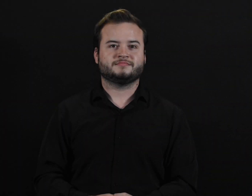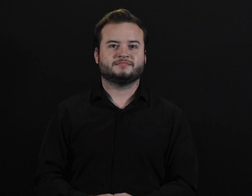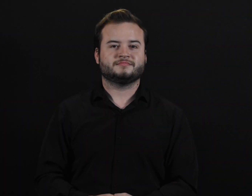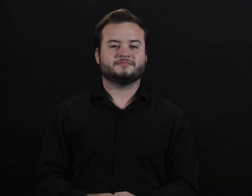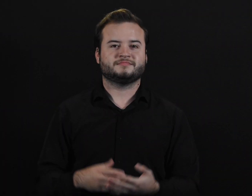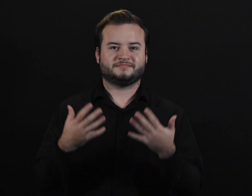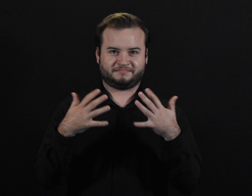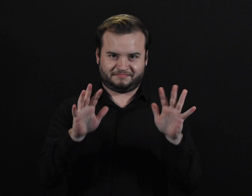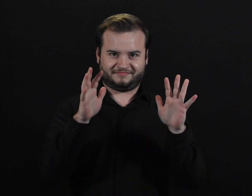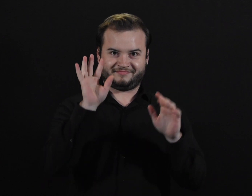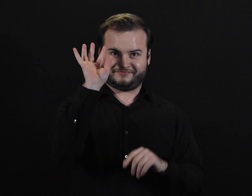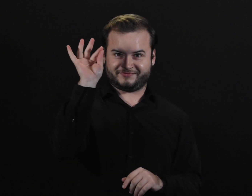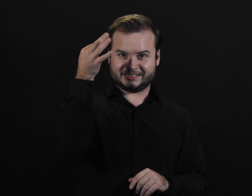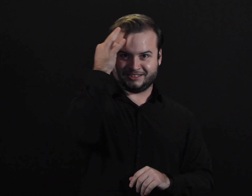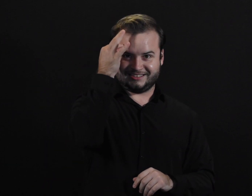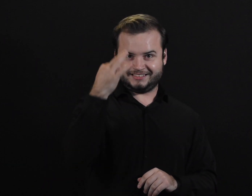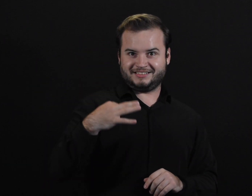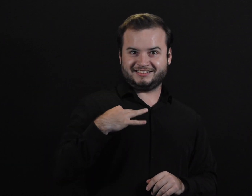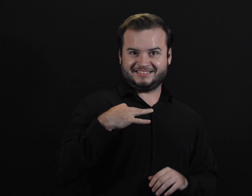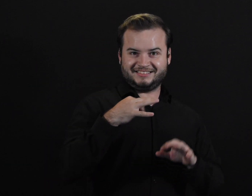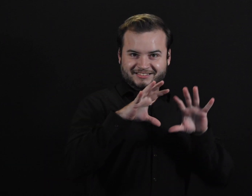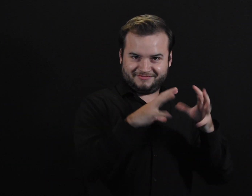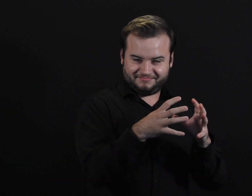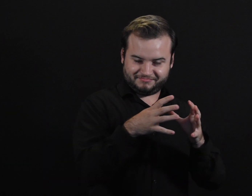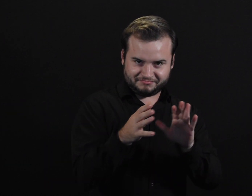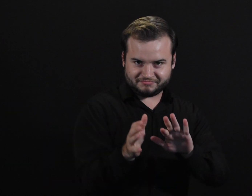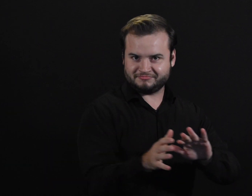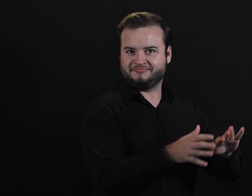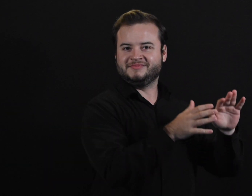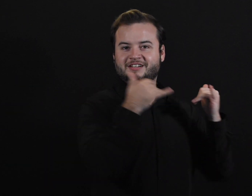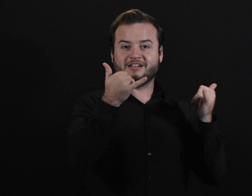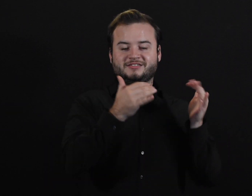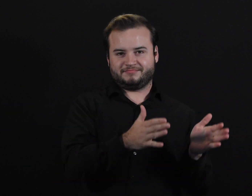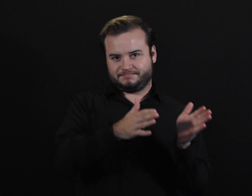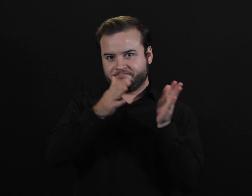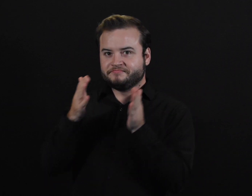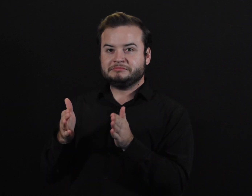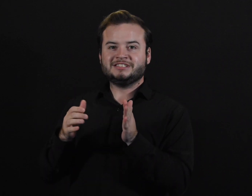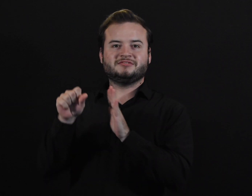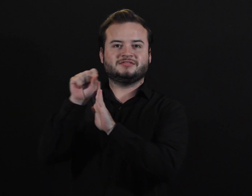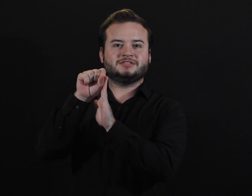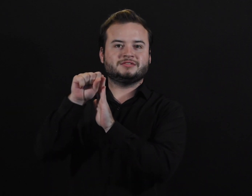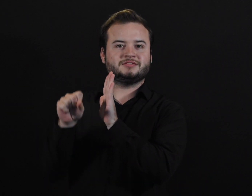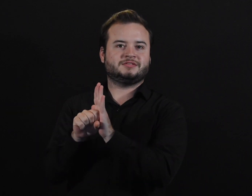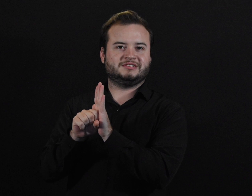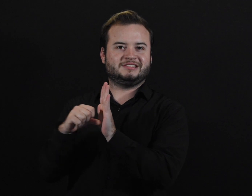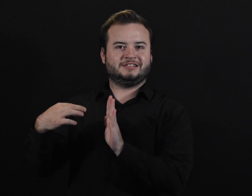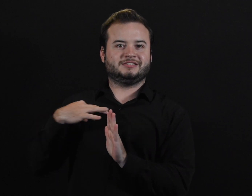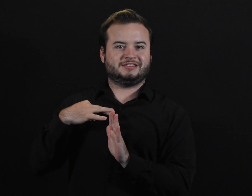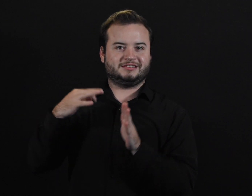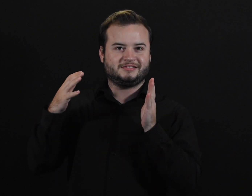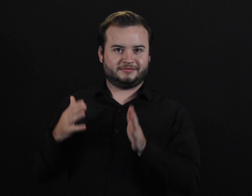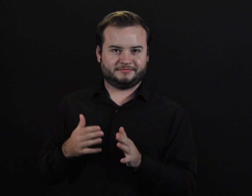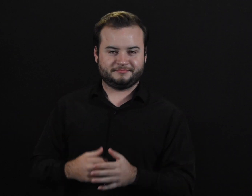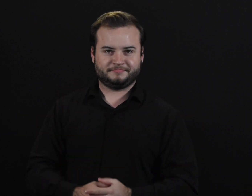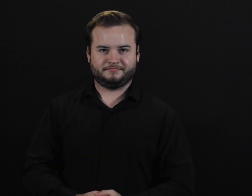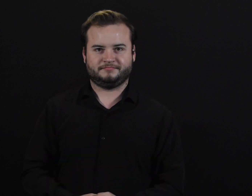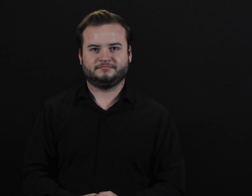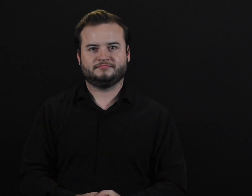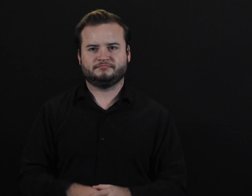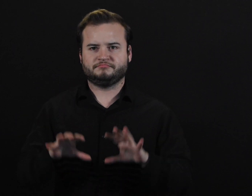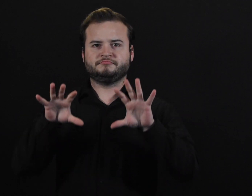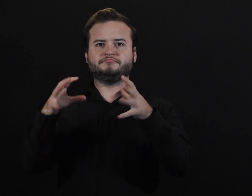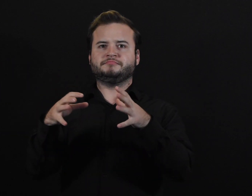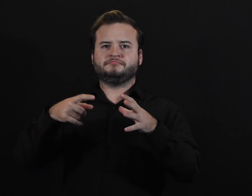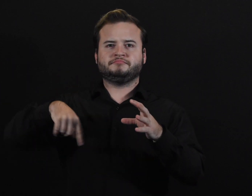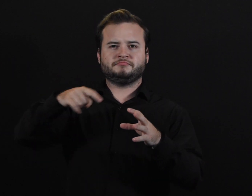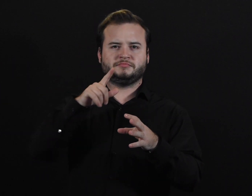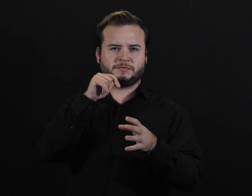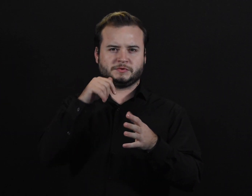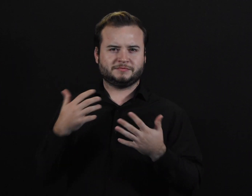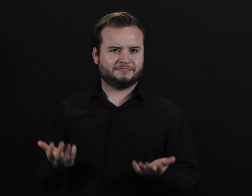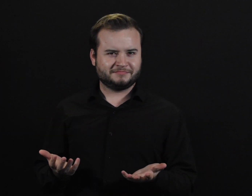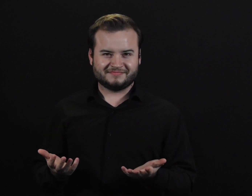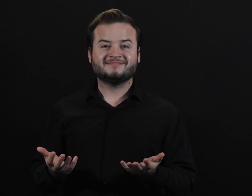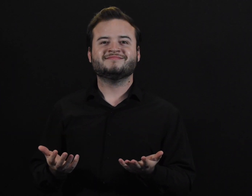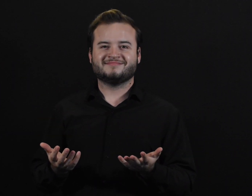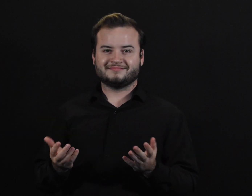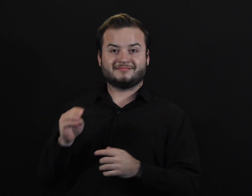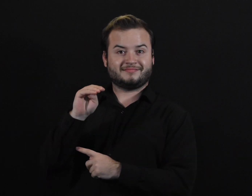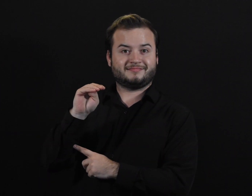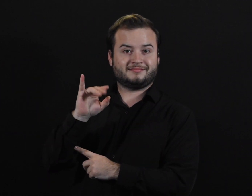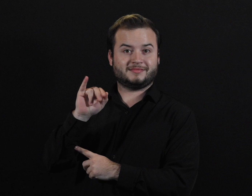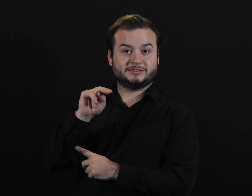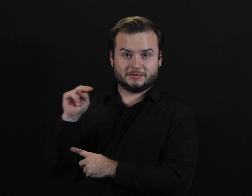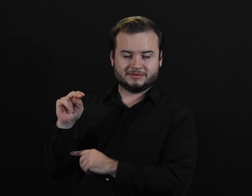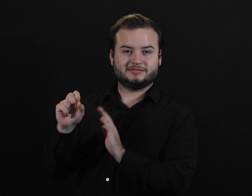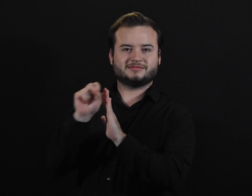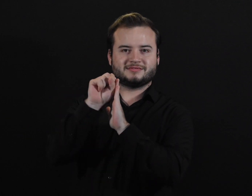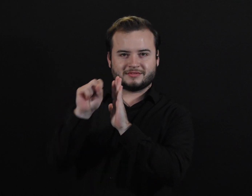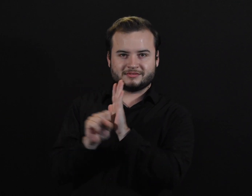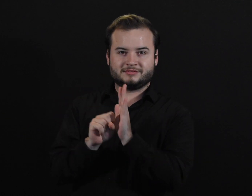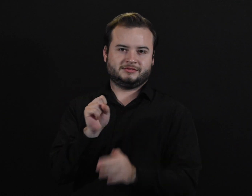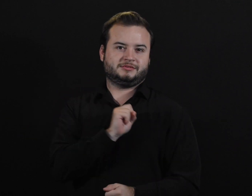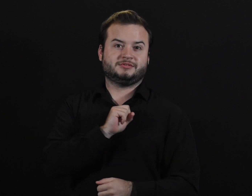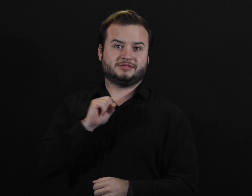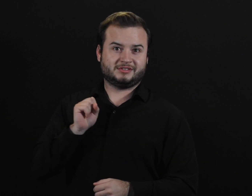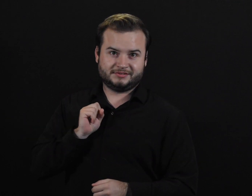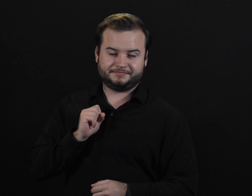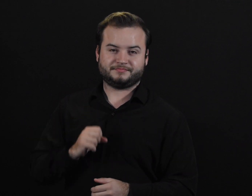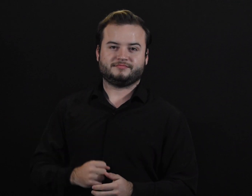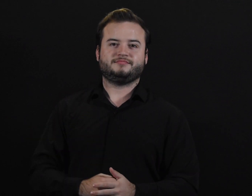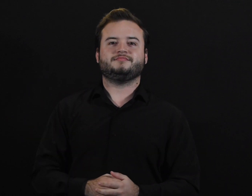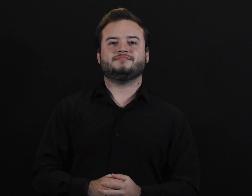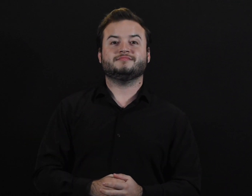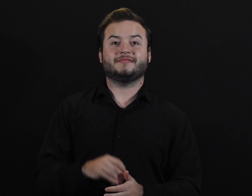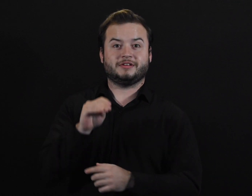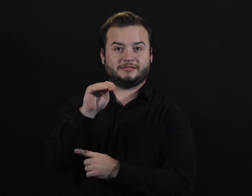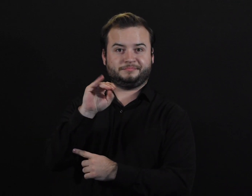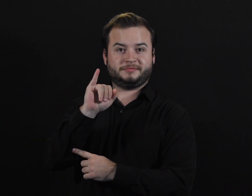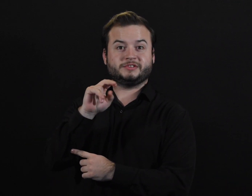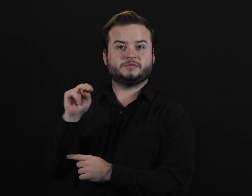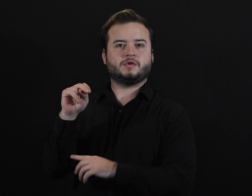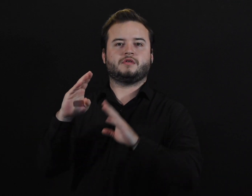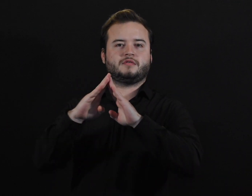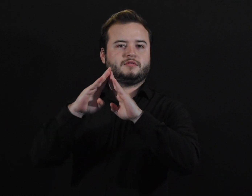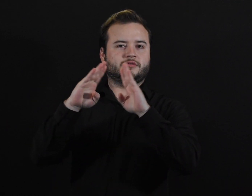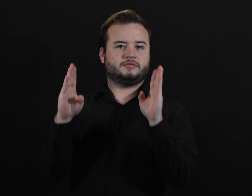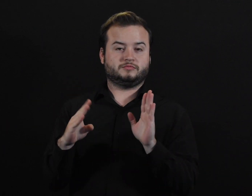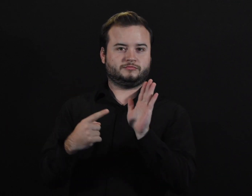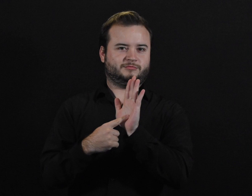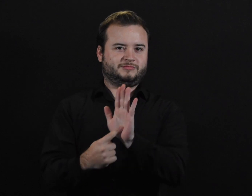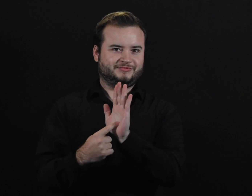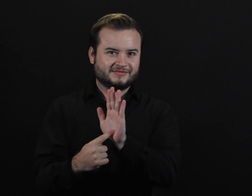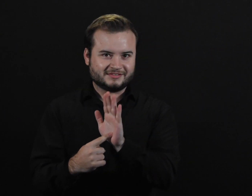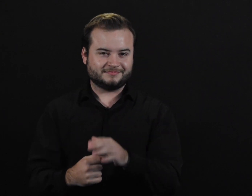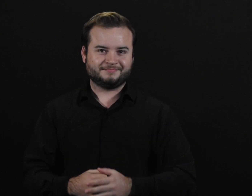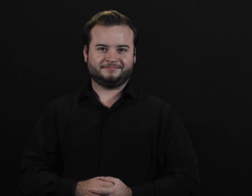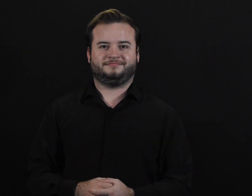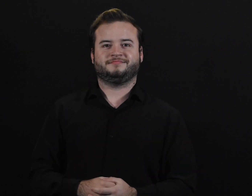Now we have the State Candidates. They include the Minnesota State Senate, the Minnesota House of Representatives,